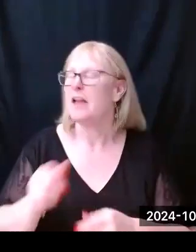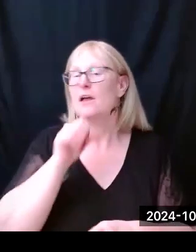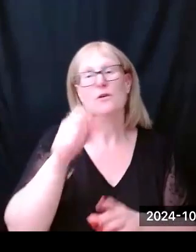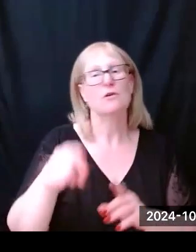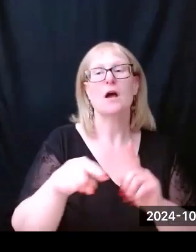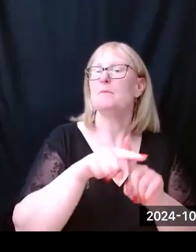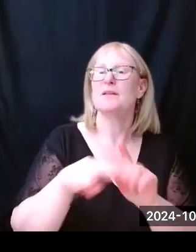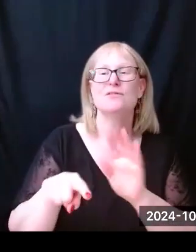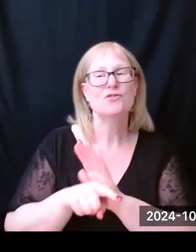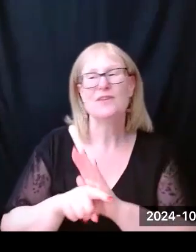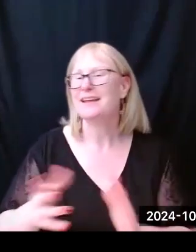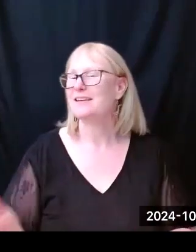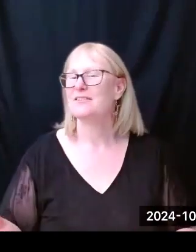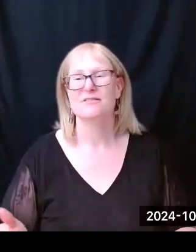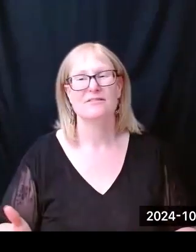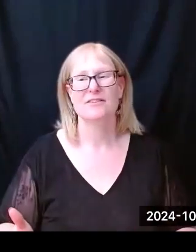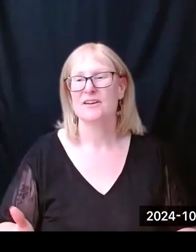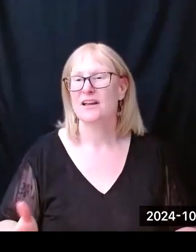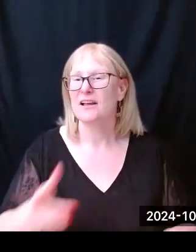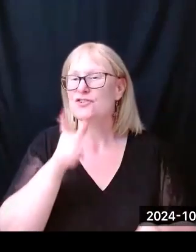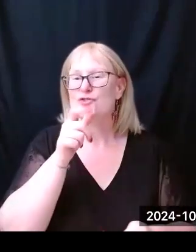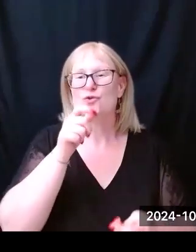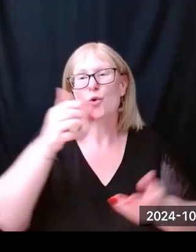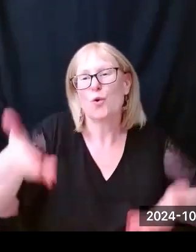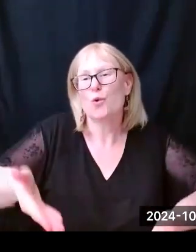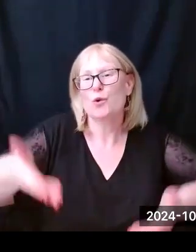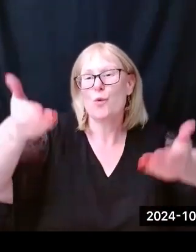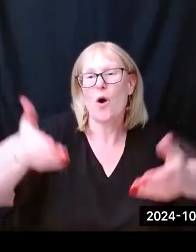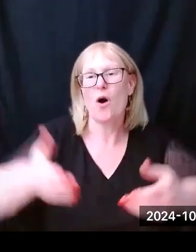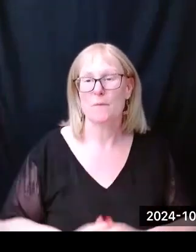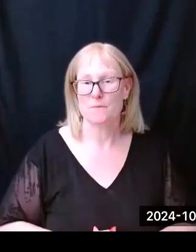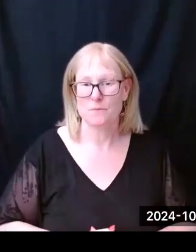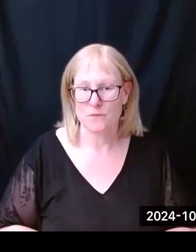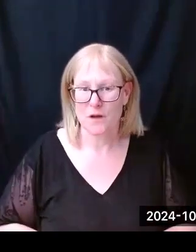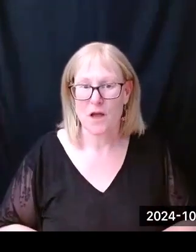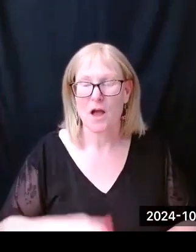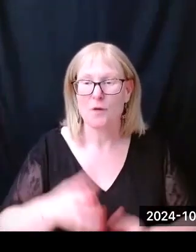We just want to pay attention to how our kids work so we know how to meet them